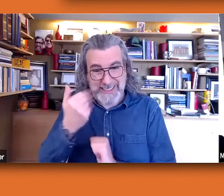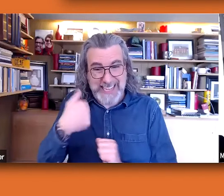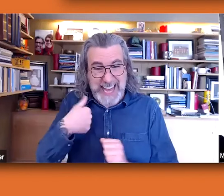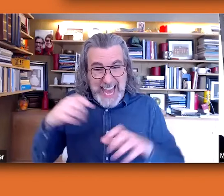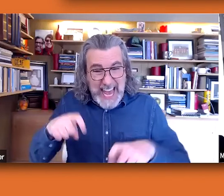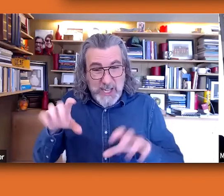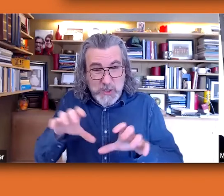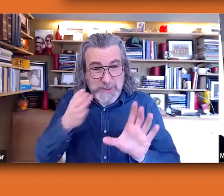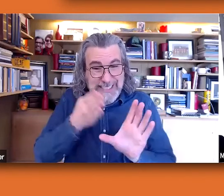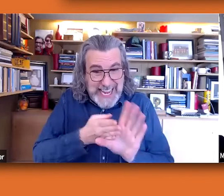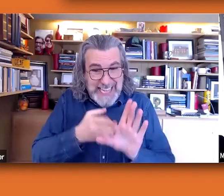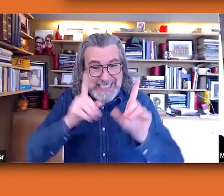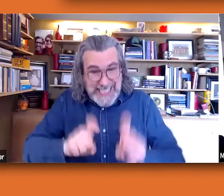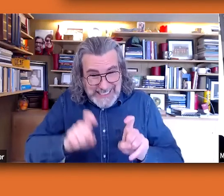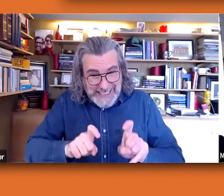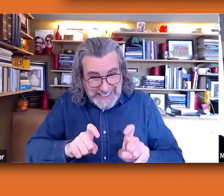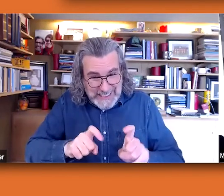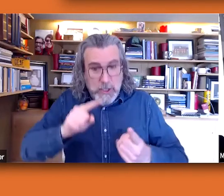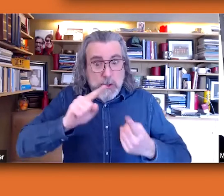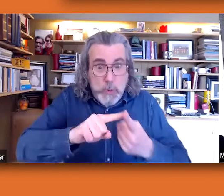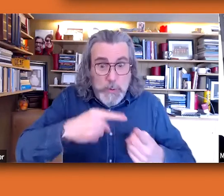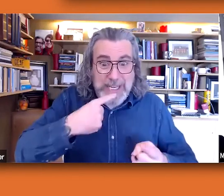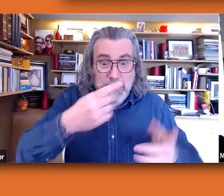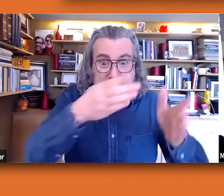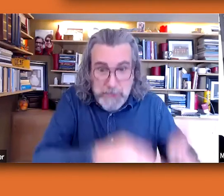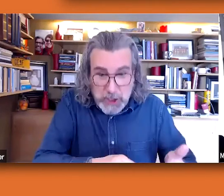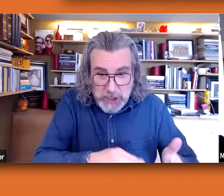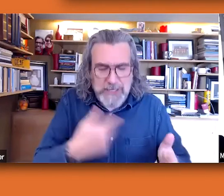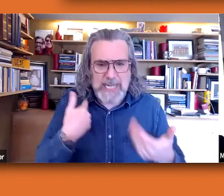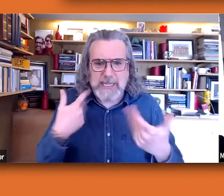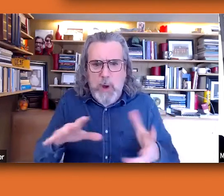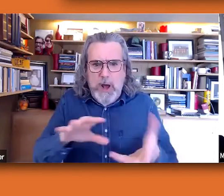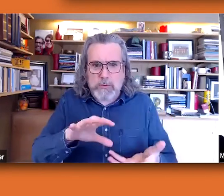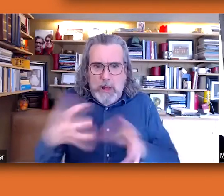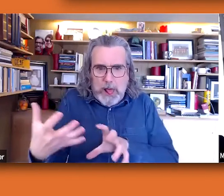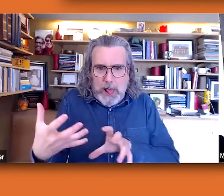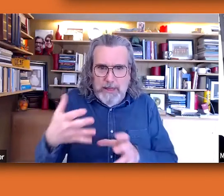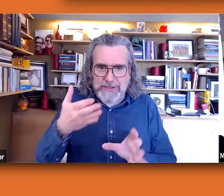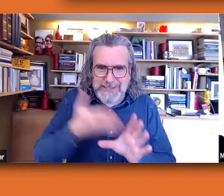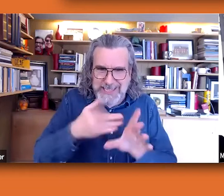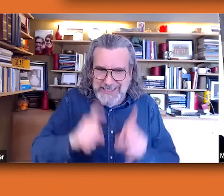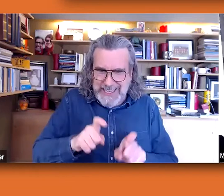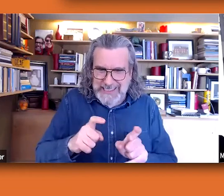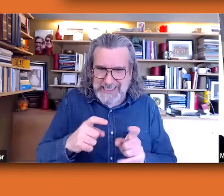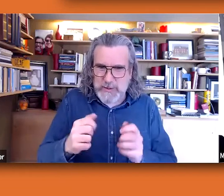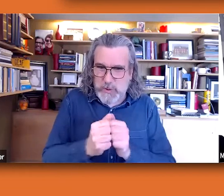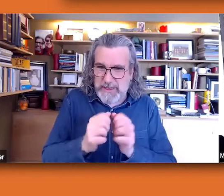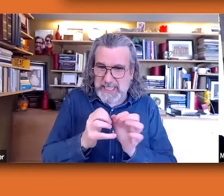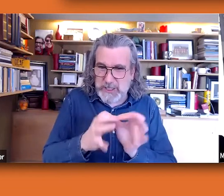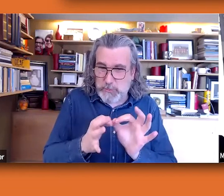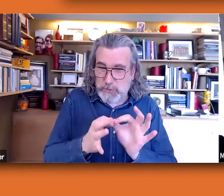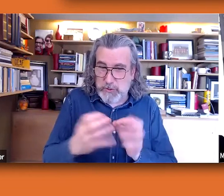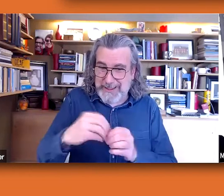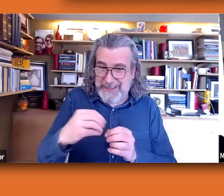And we honestly learned how to work together because I was doing psychological testing for hearing children,